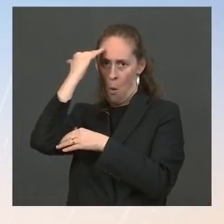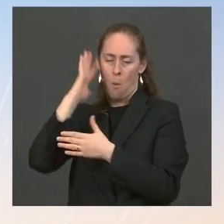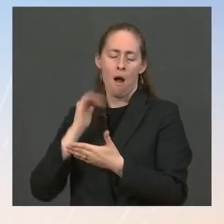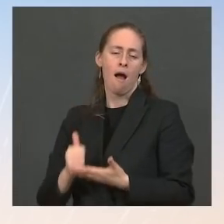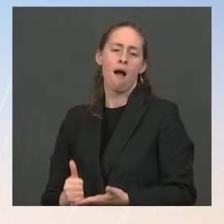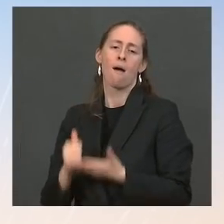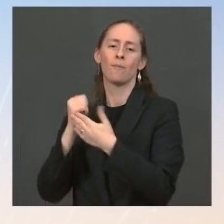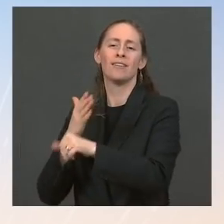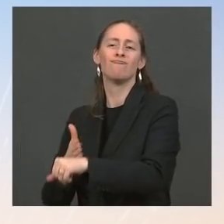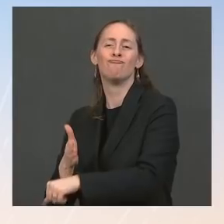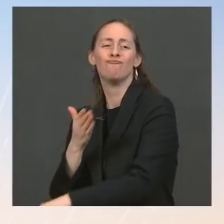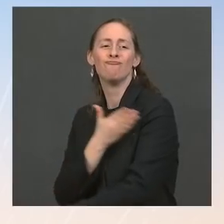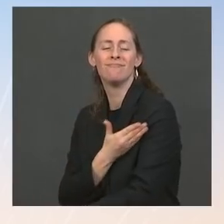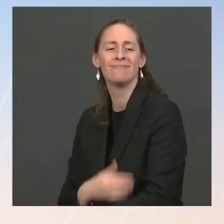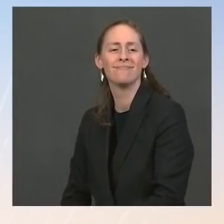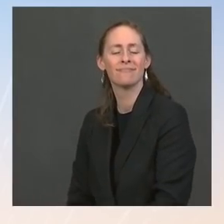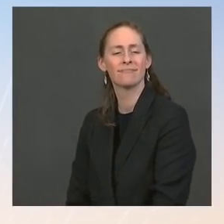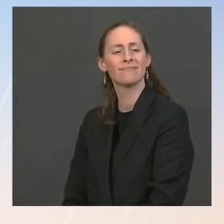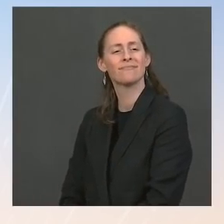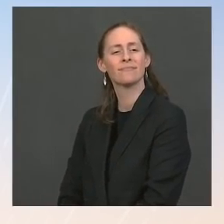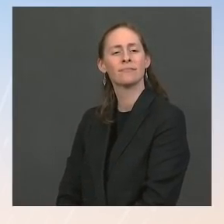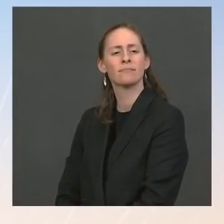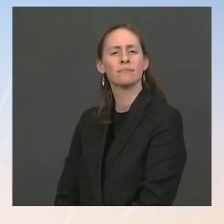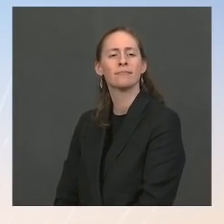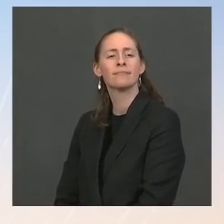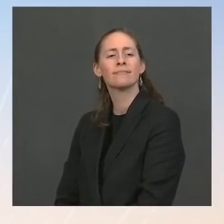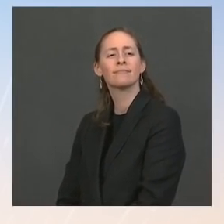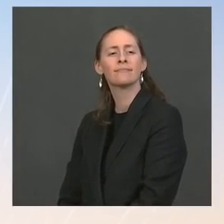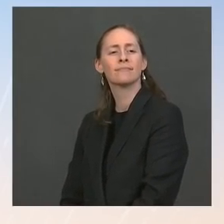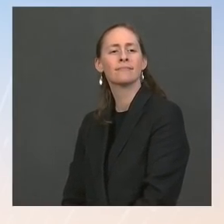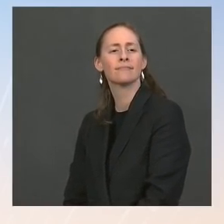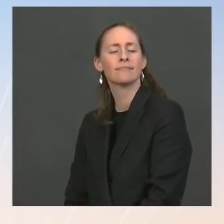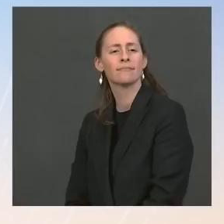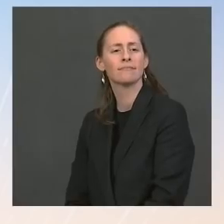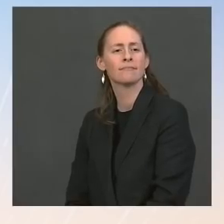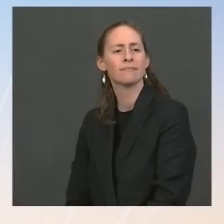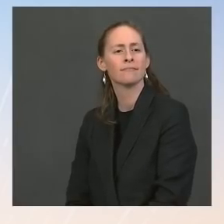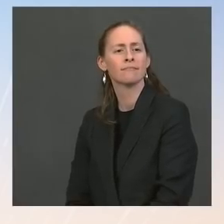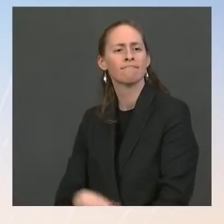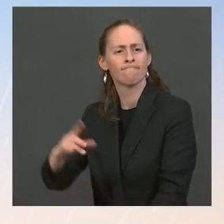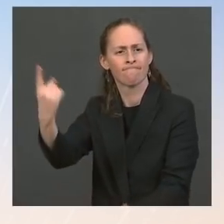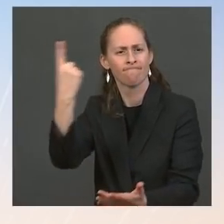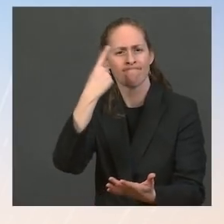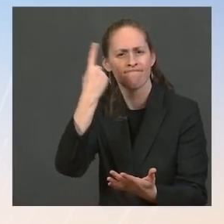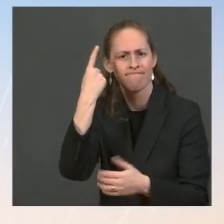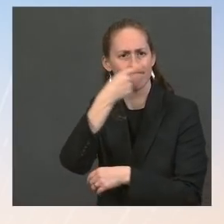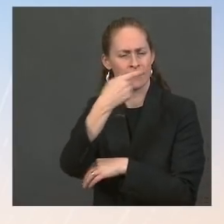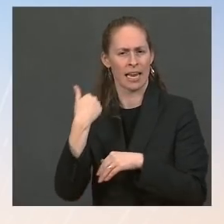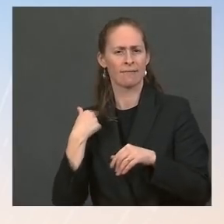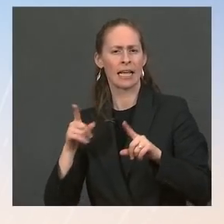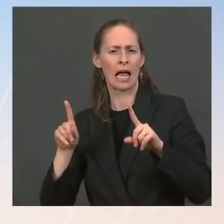carried out an antisatellite weapons test over the weekend and it potentially created some kind of debris in space.